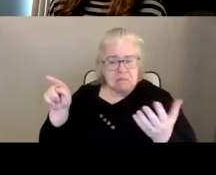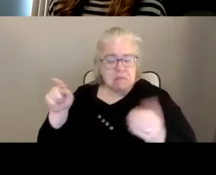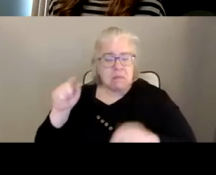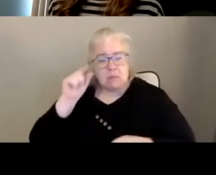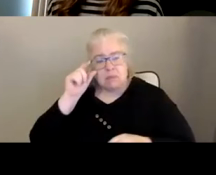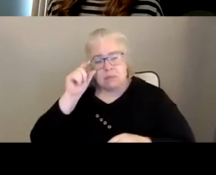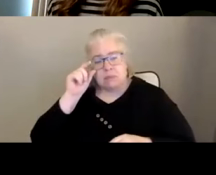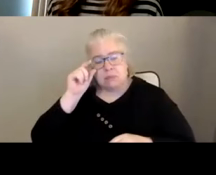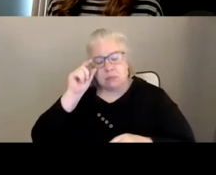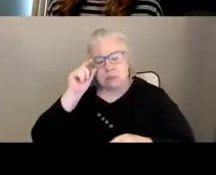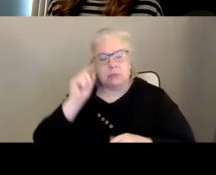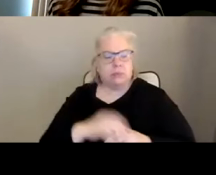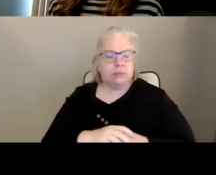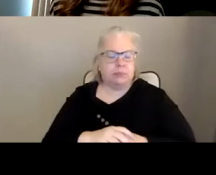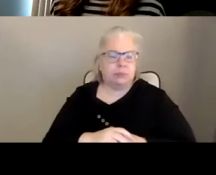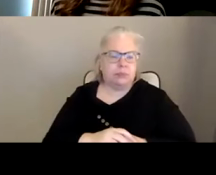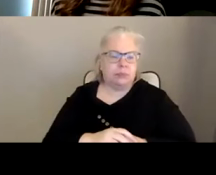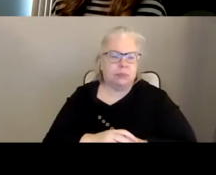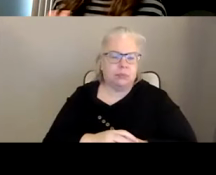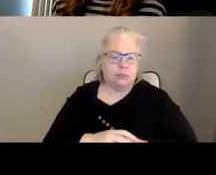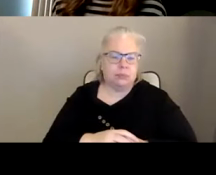and the value that they provide.